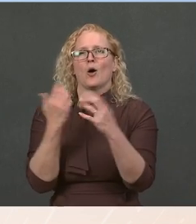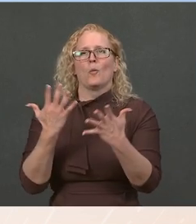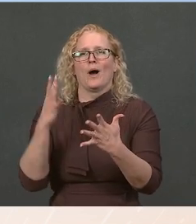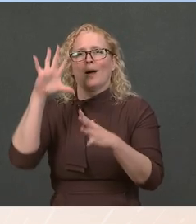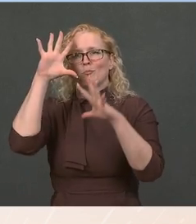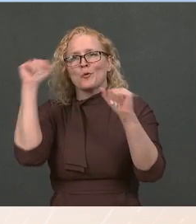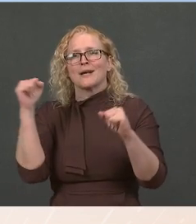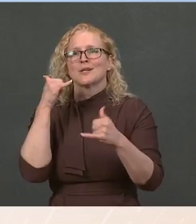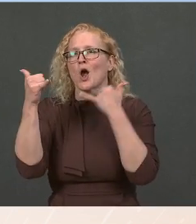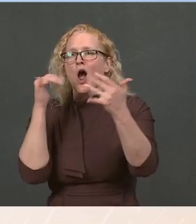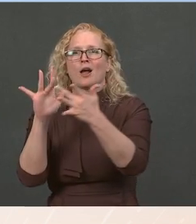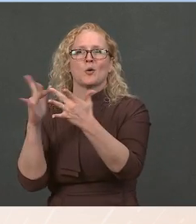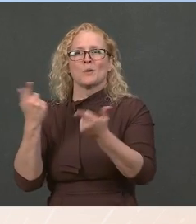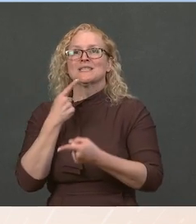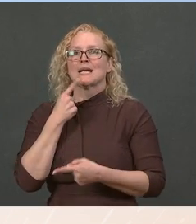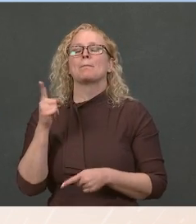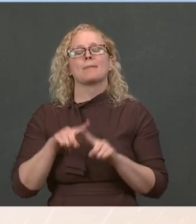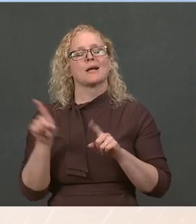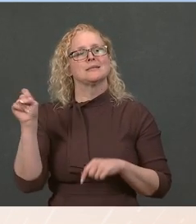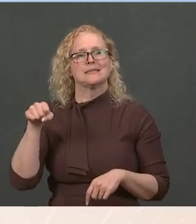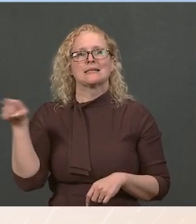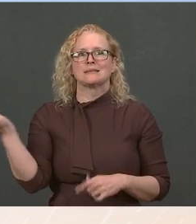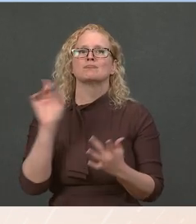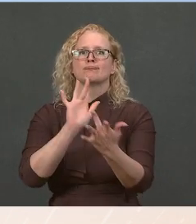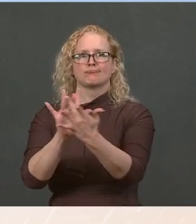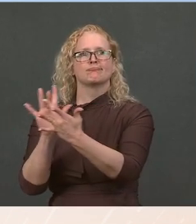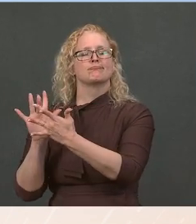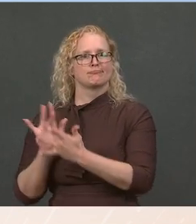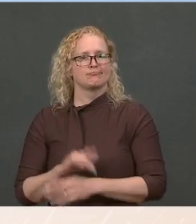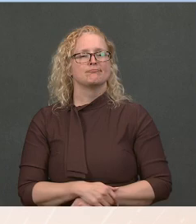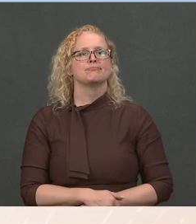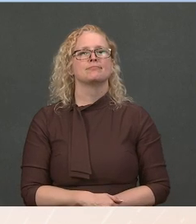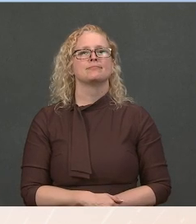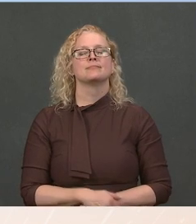The Press: House leadership indicated today that it'll take some time to get the CBO score ready.